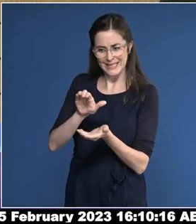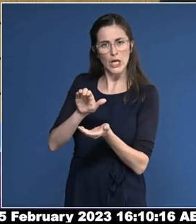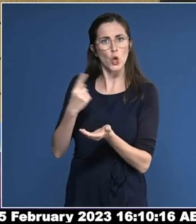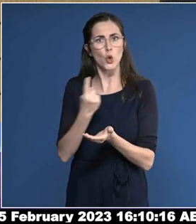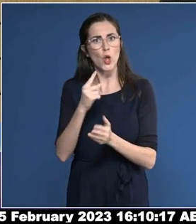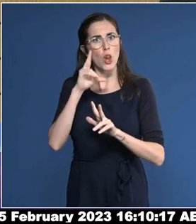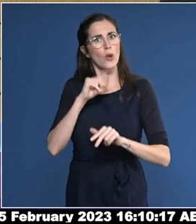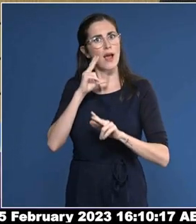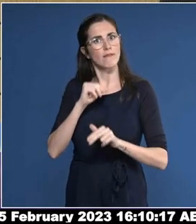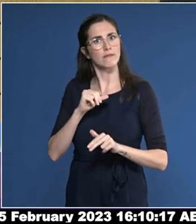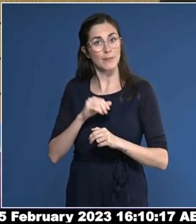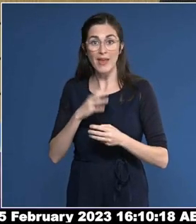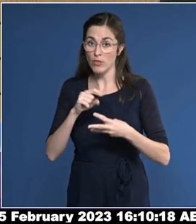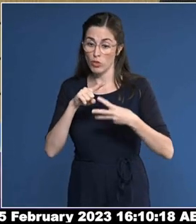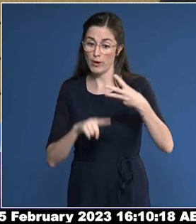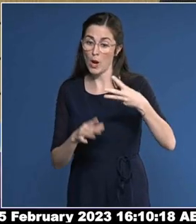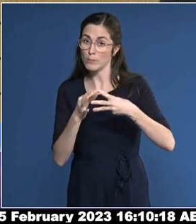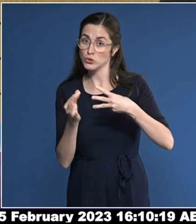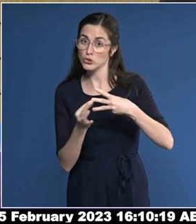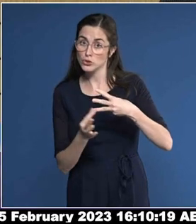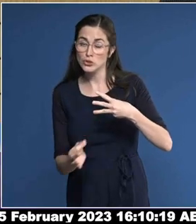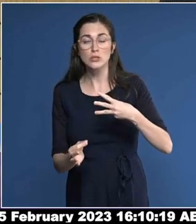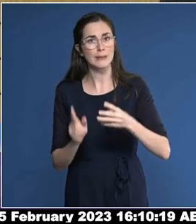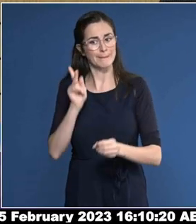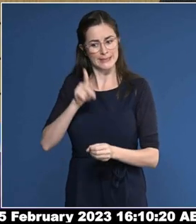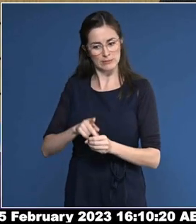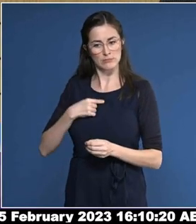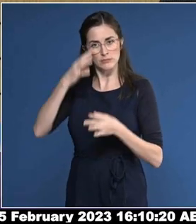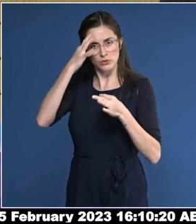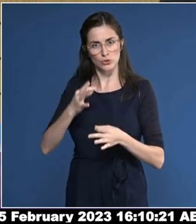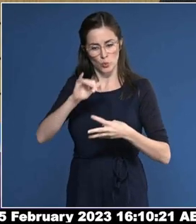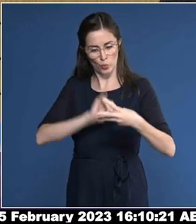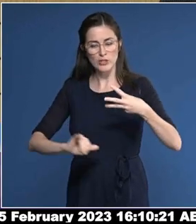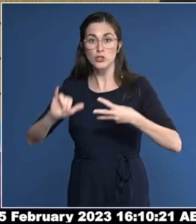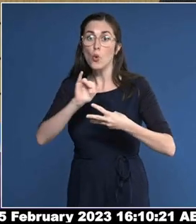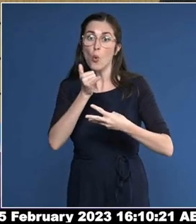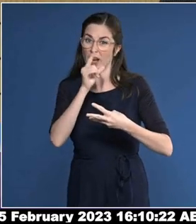There are three options, and a participant can choose between the three or a combination of the three. MR HARPER: That's correct.